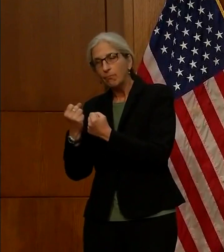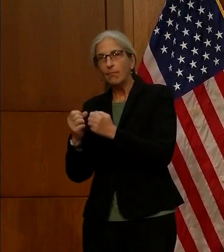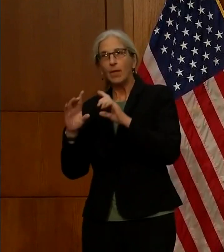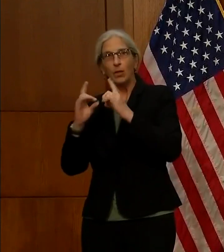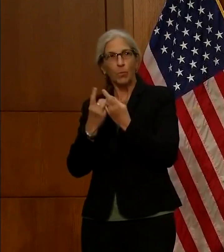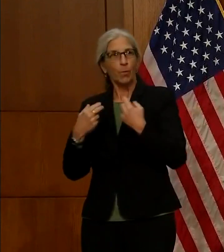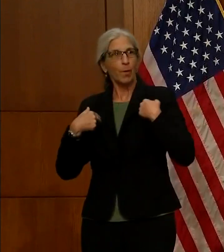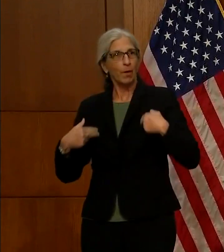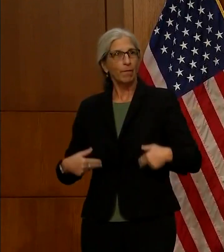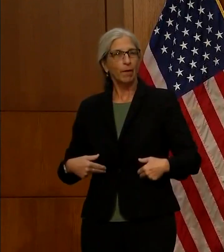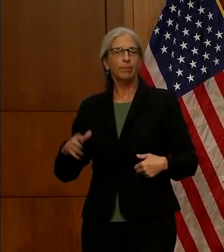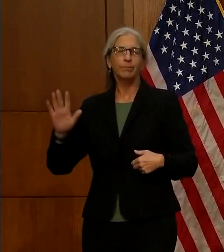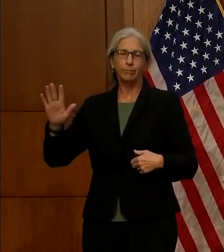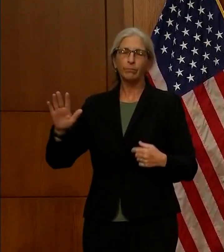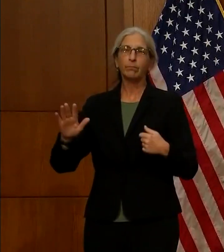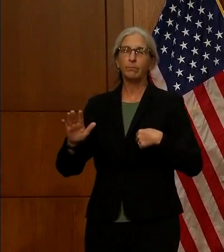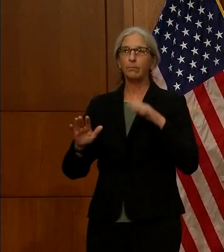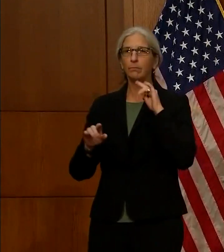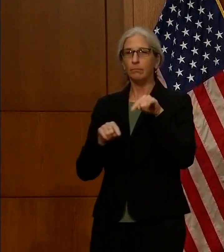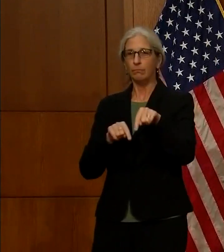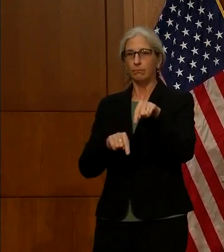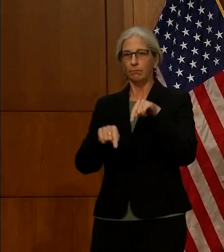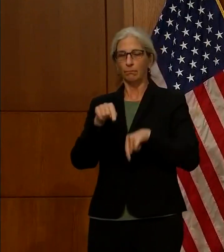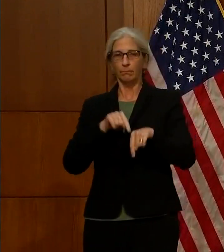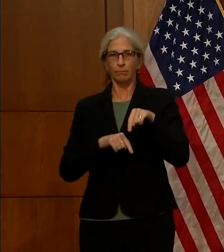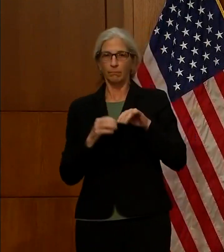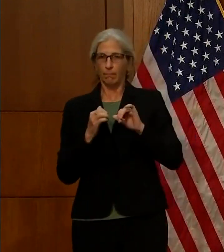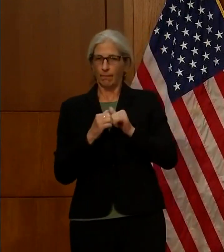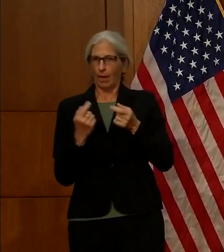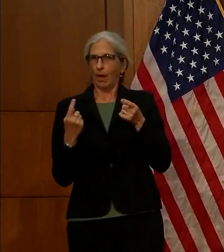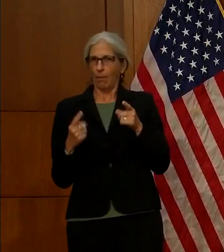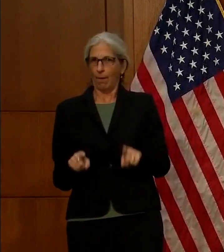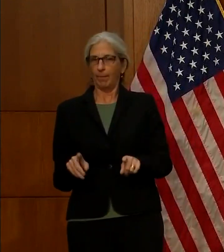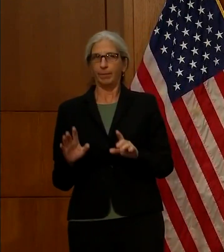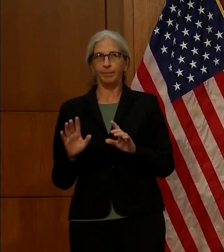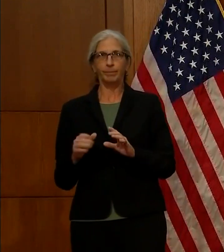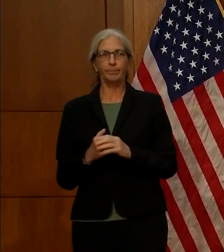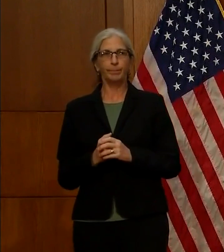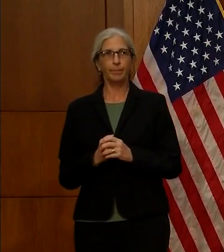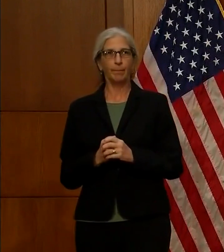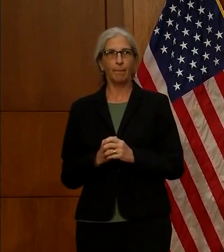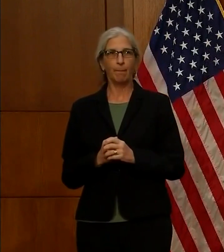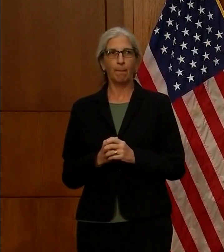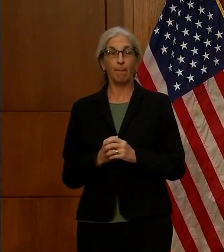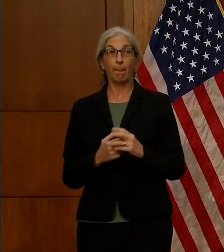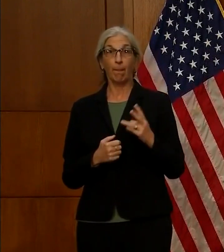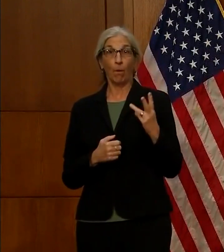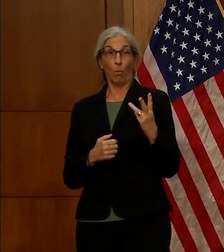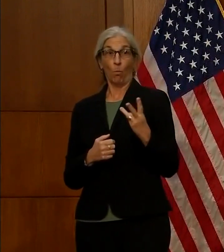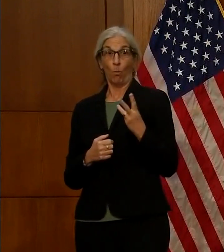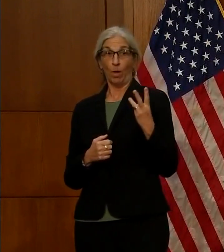I COME. THE DEPARTMENT OF HEALTH. THE WAY THIS KIND OF ALL HAPPENED I'LL KIND OF GO